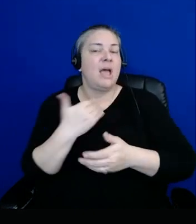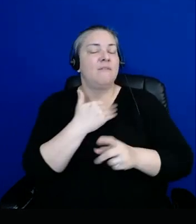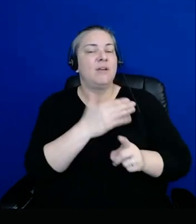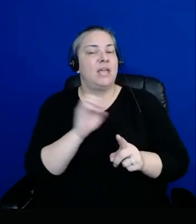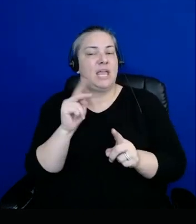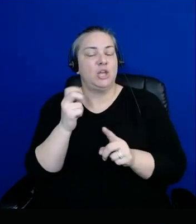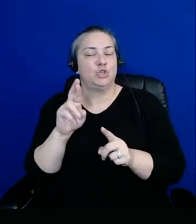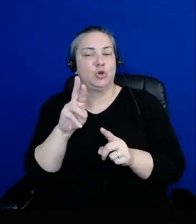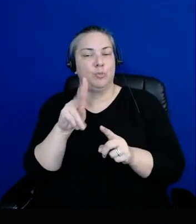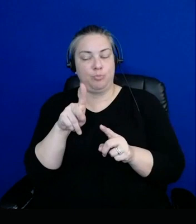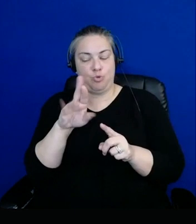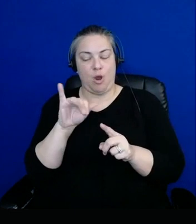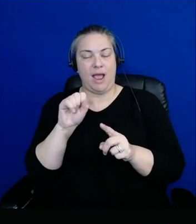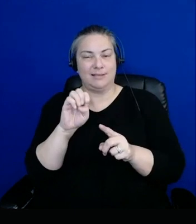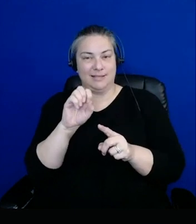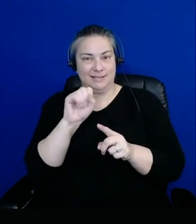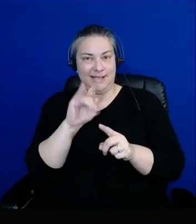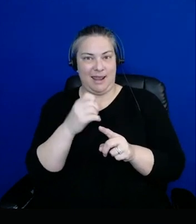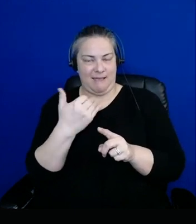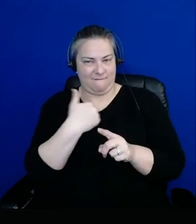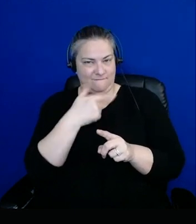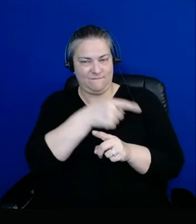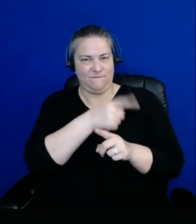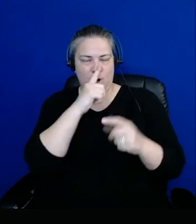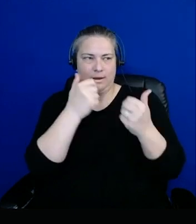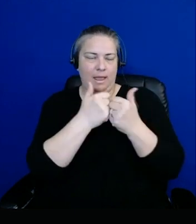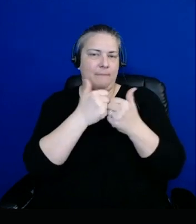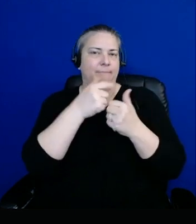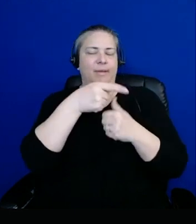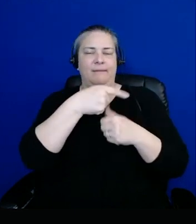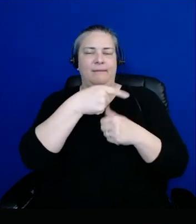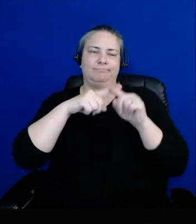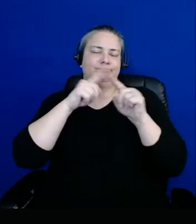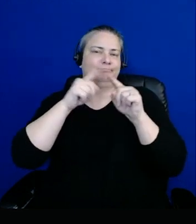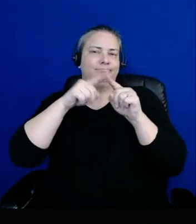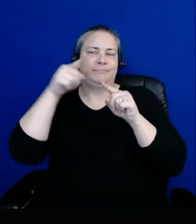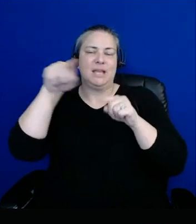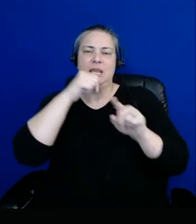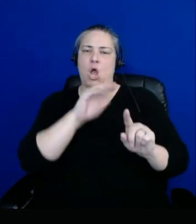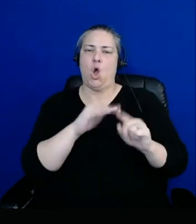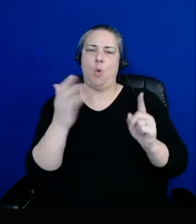and companies, and even game studios around the world. This is not an open source version,